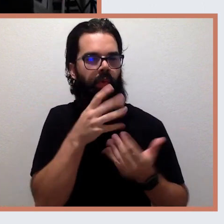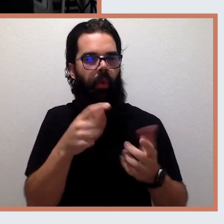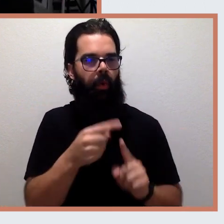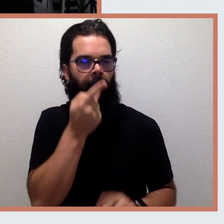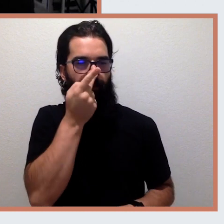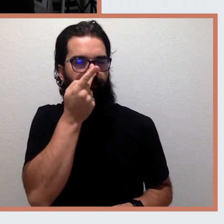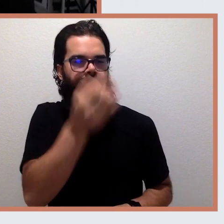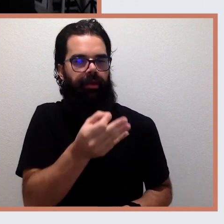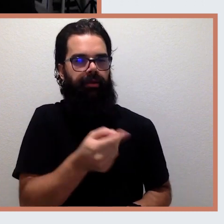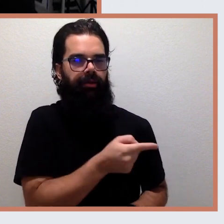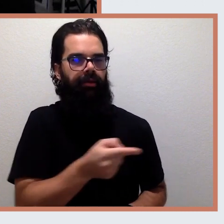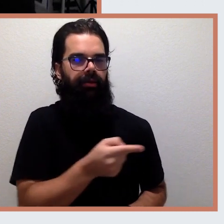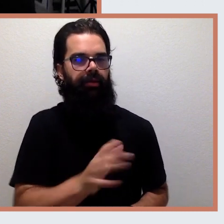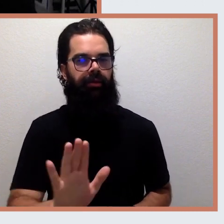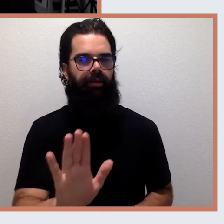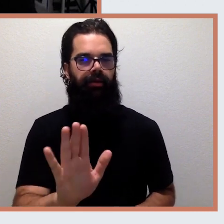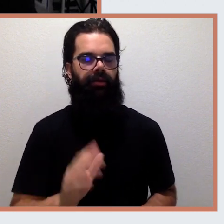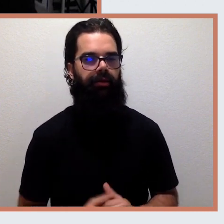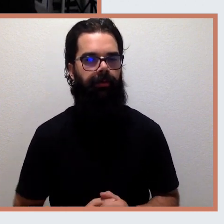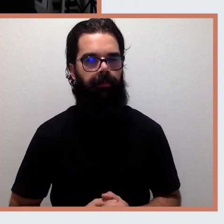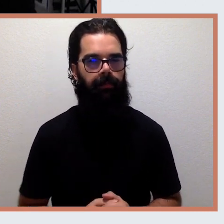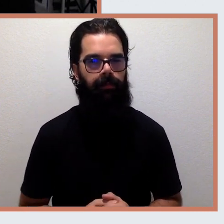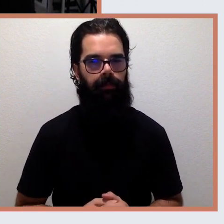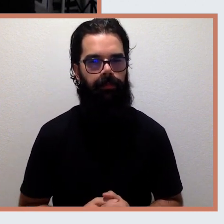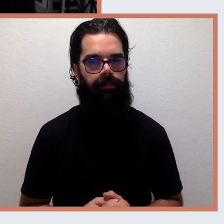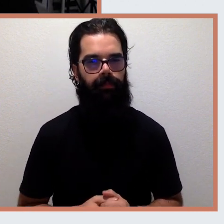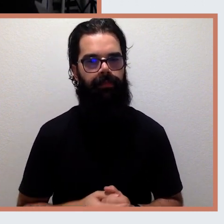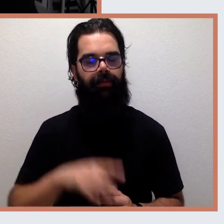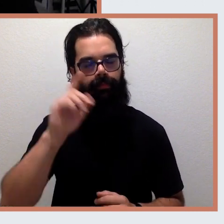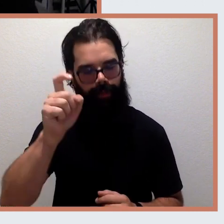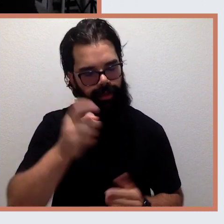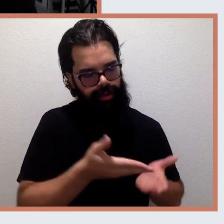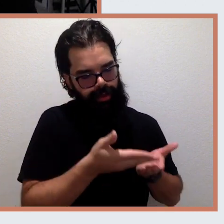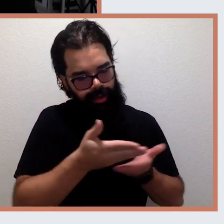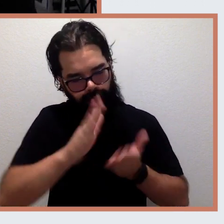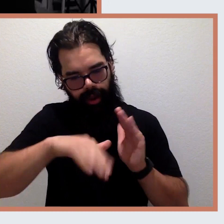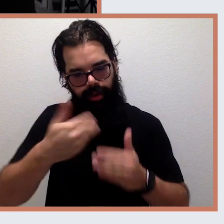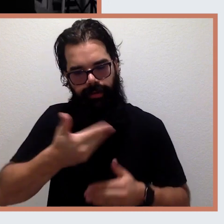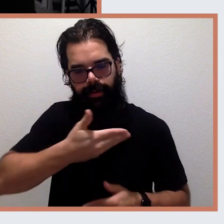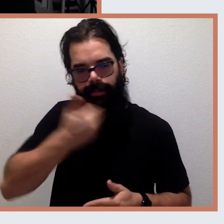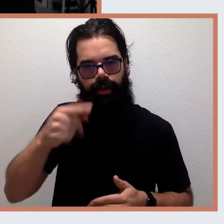because you don't want to piss people off. You want to bring authenticity the best you can